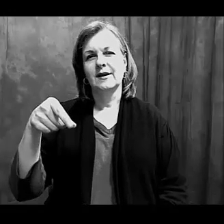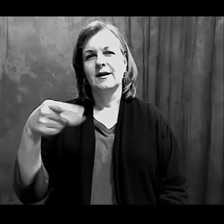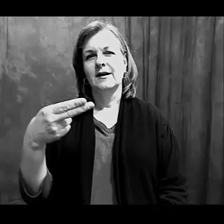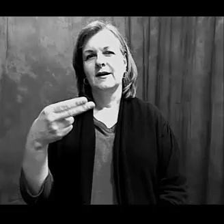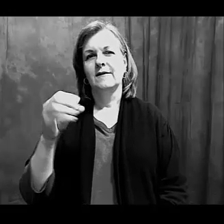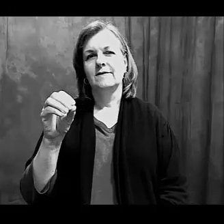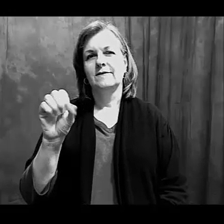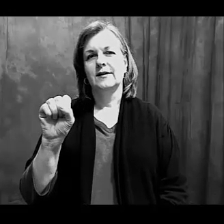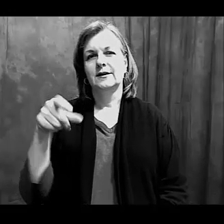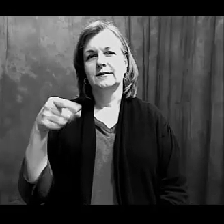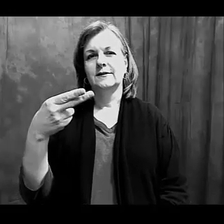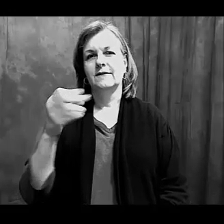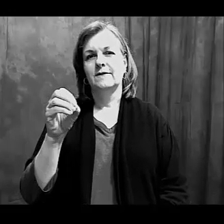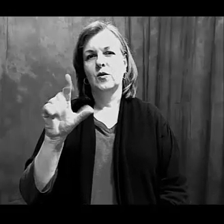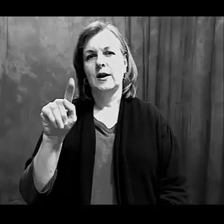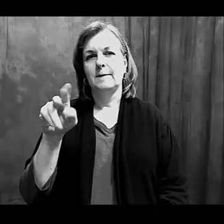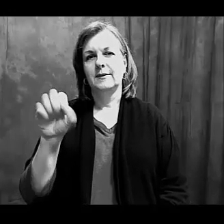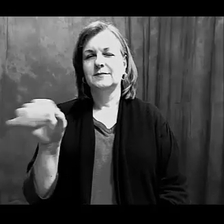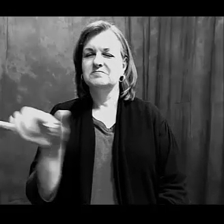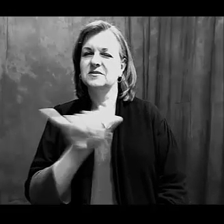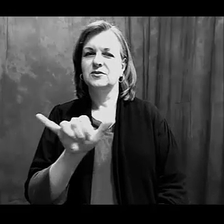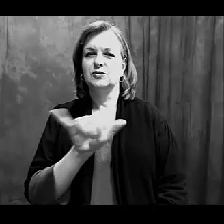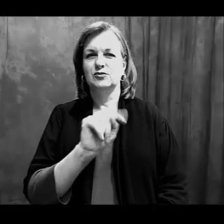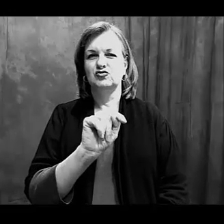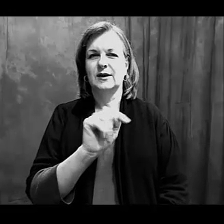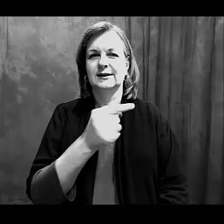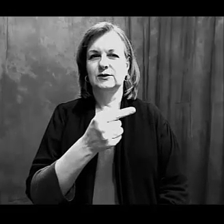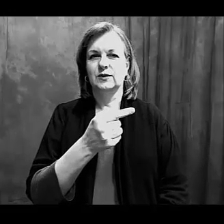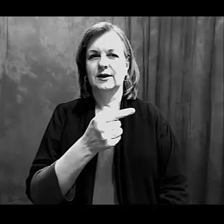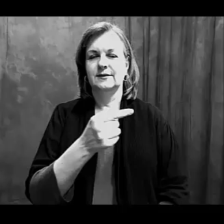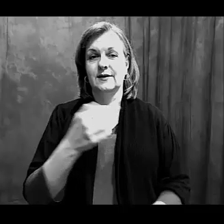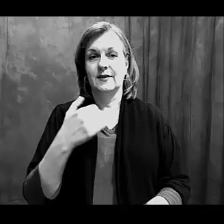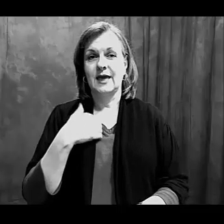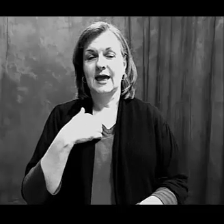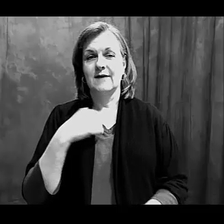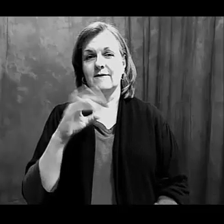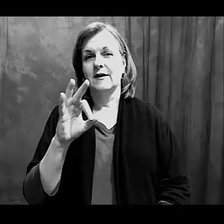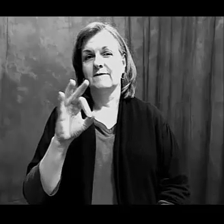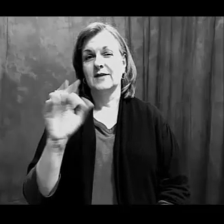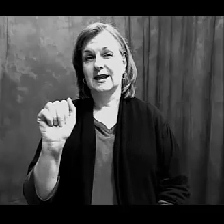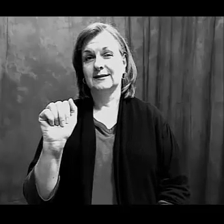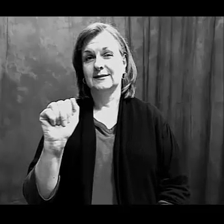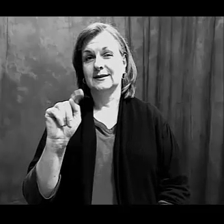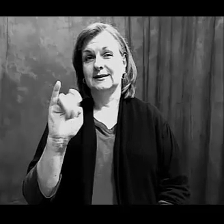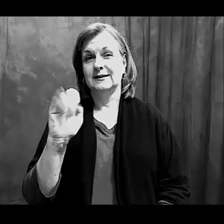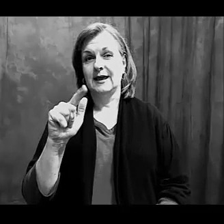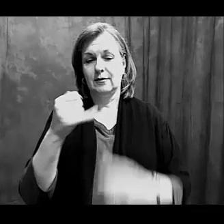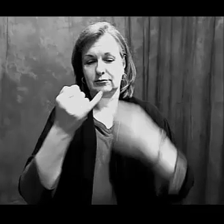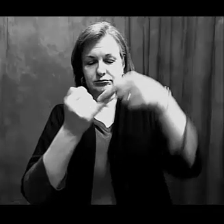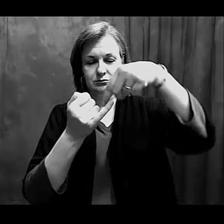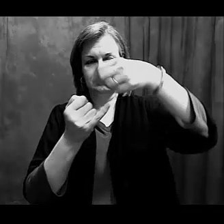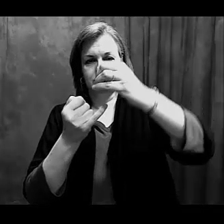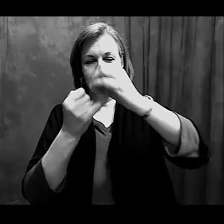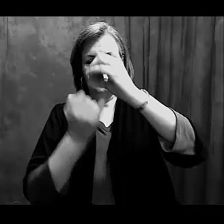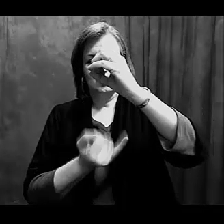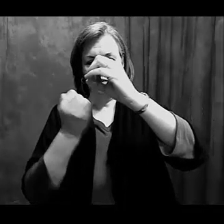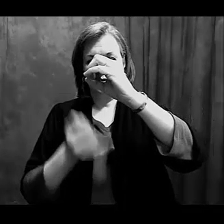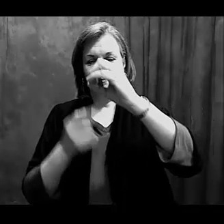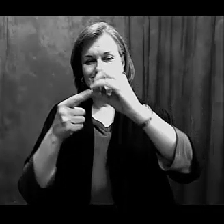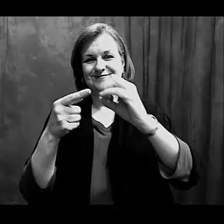Phospholipids are very similar to triglycerides they're gonna have a fatty acid tail -- instead of a glycerol they're going to have a